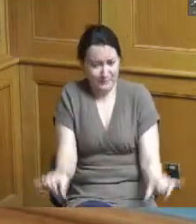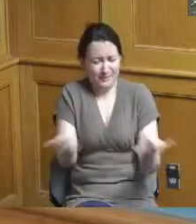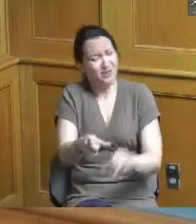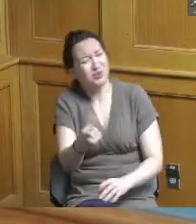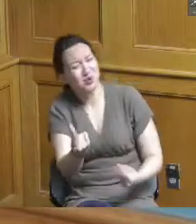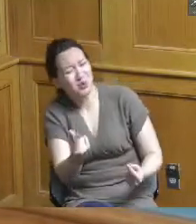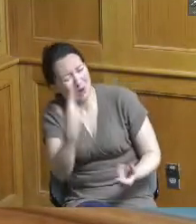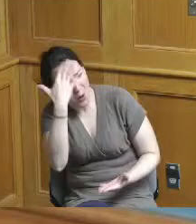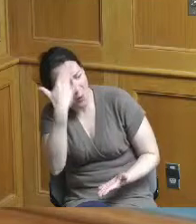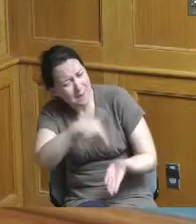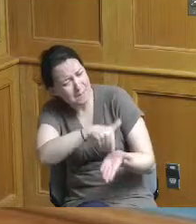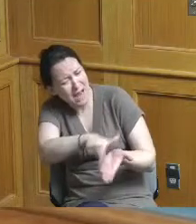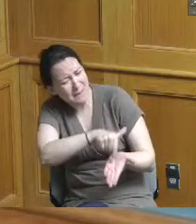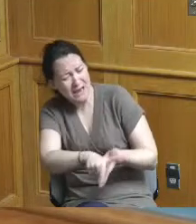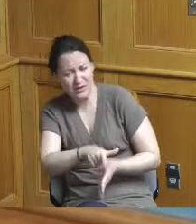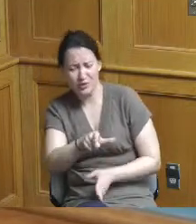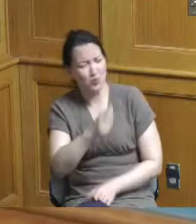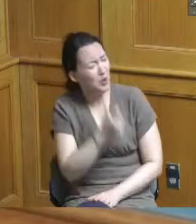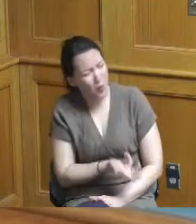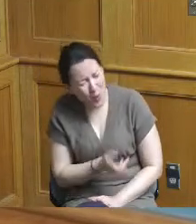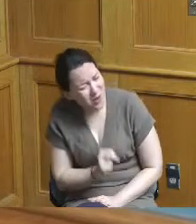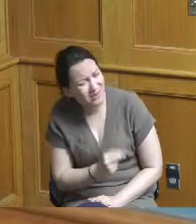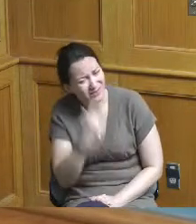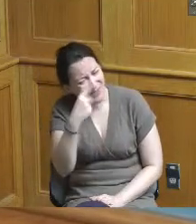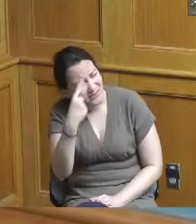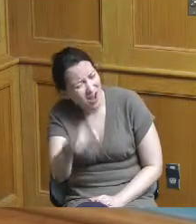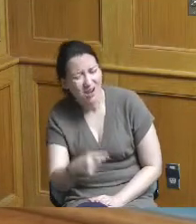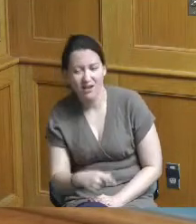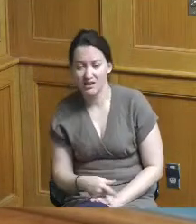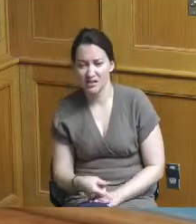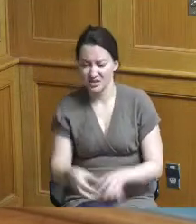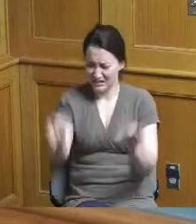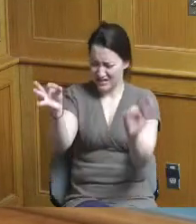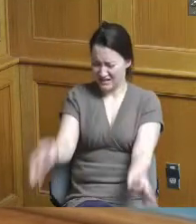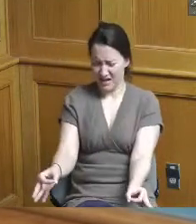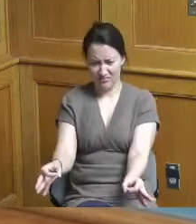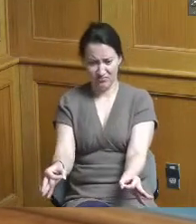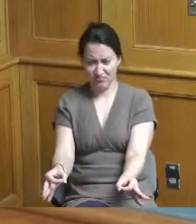you doing paying this stuff and you don't own it you can't determine what's on it everybody running